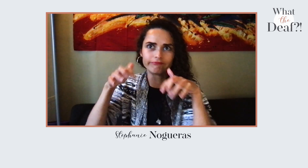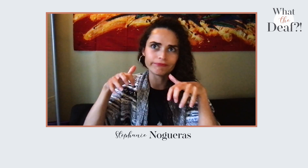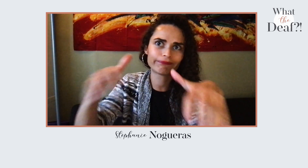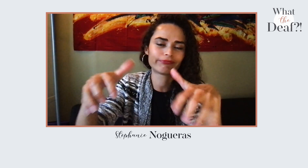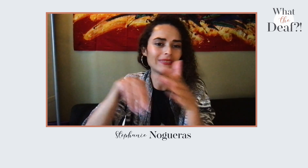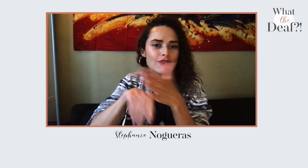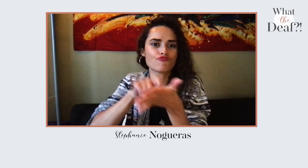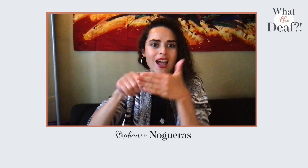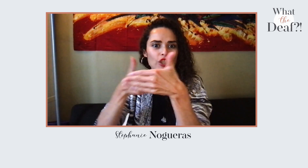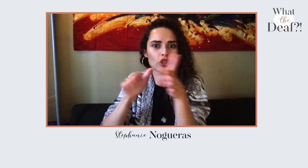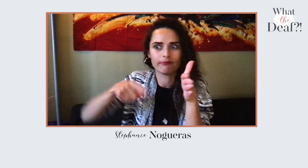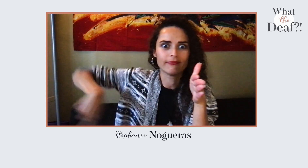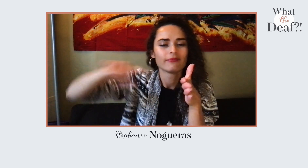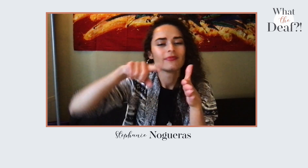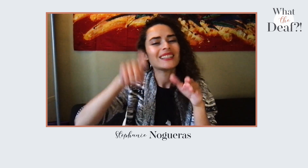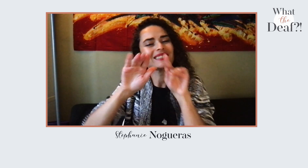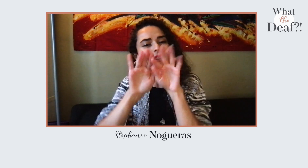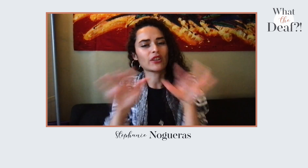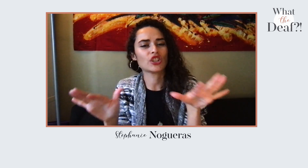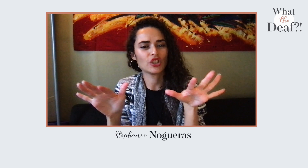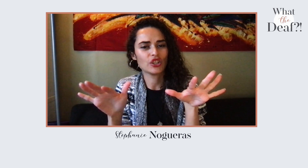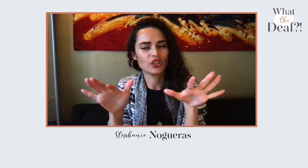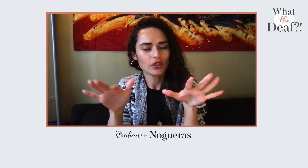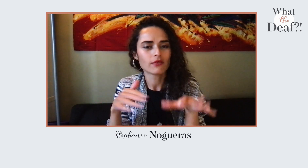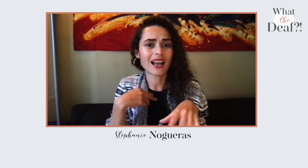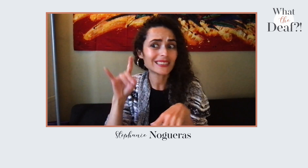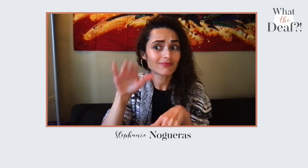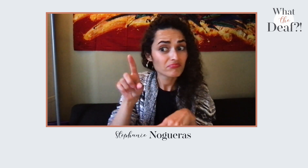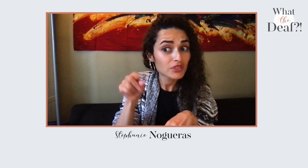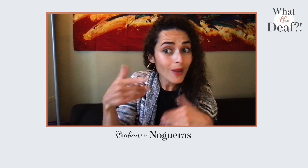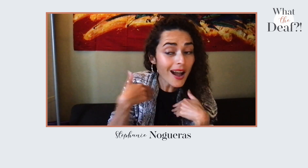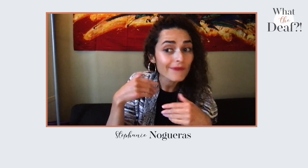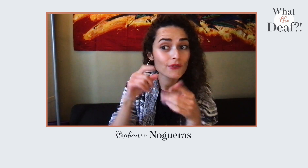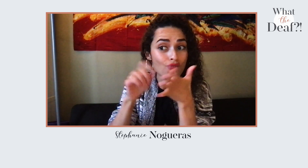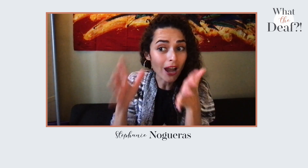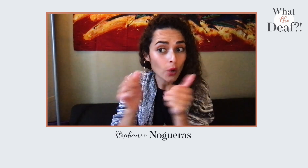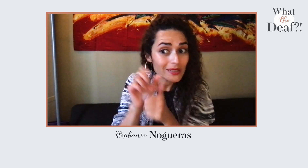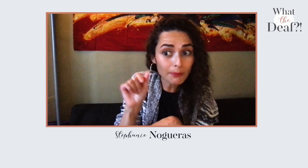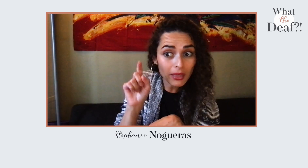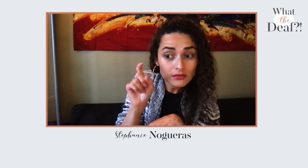is full of just white hearing individuals, and there's hardly any diversity, and I'll straight up ask them, like,